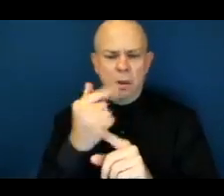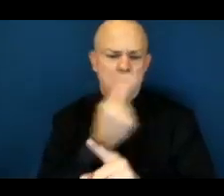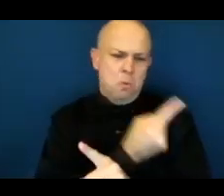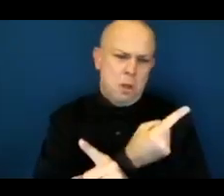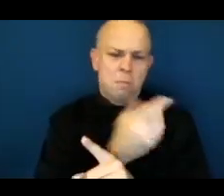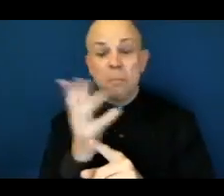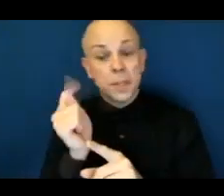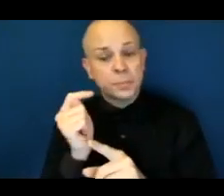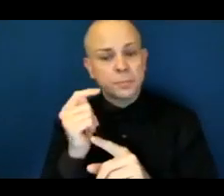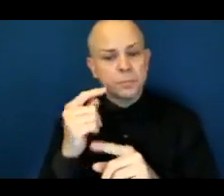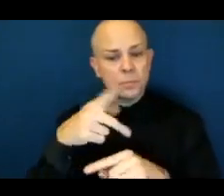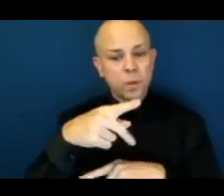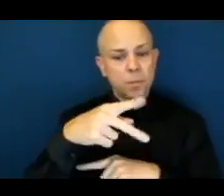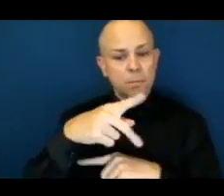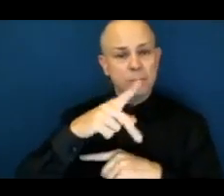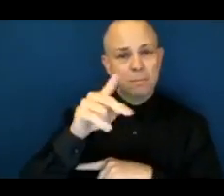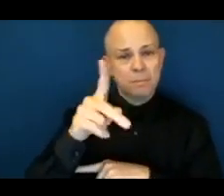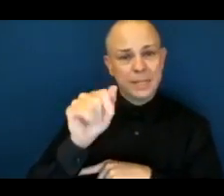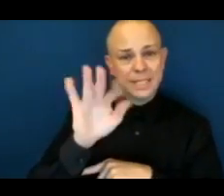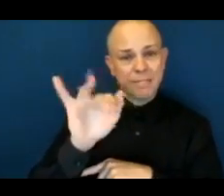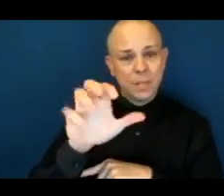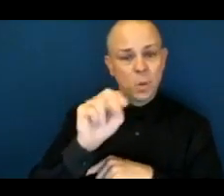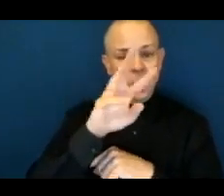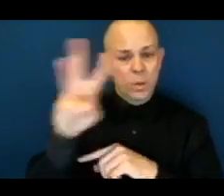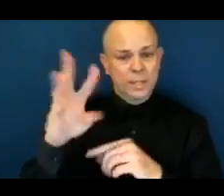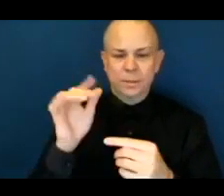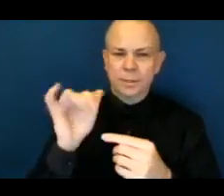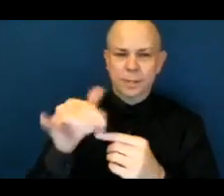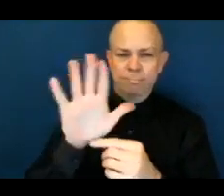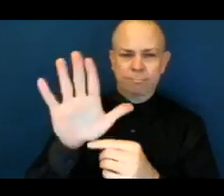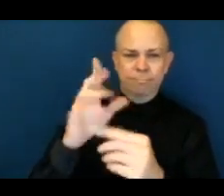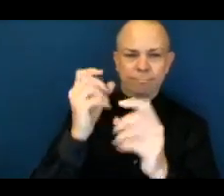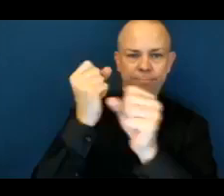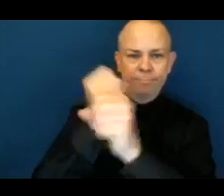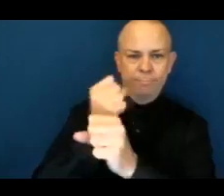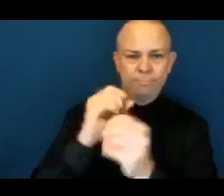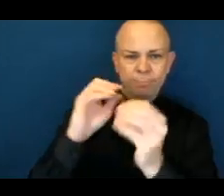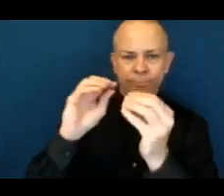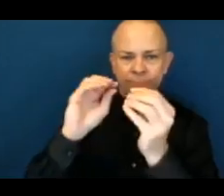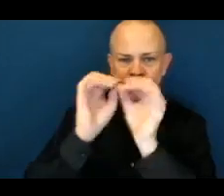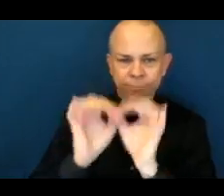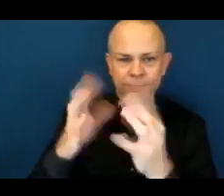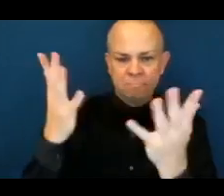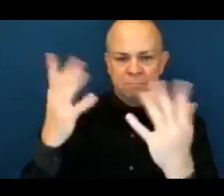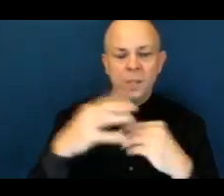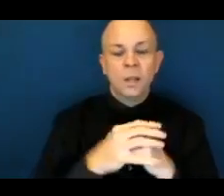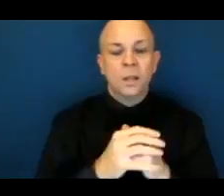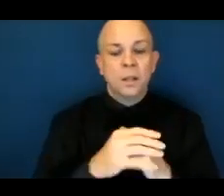so ourselves and our sis our sister team have been been working fires this summer as i mentioned uh we